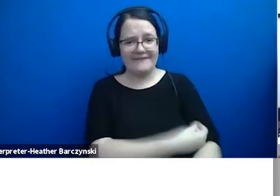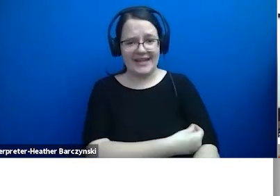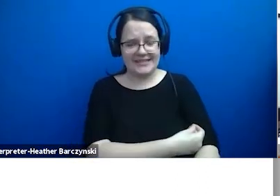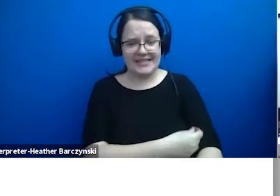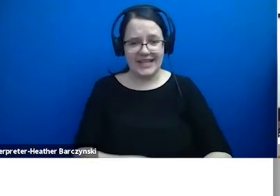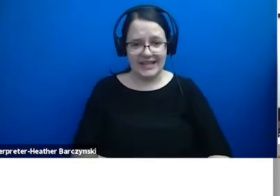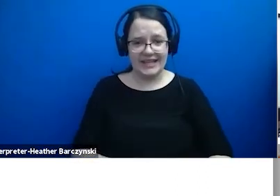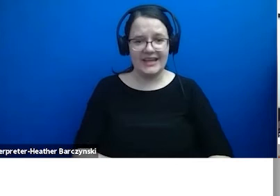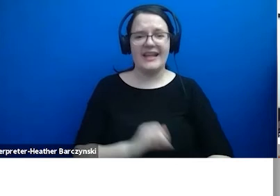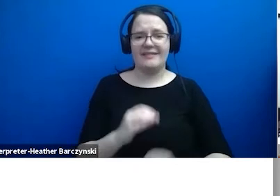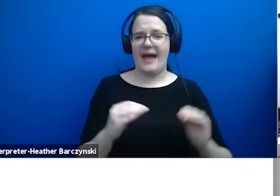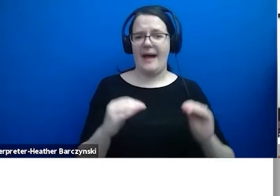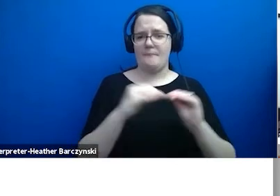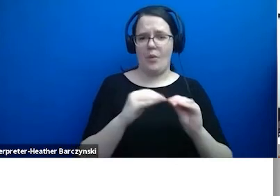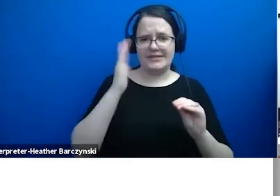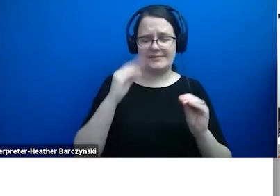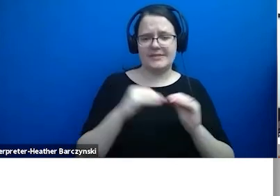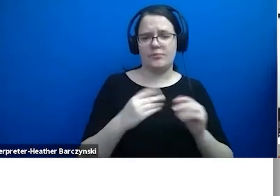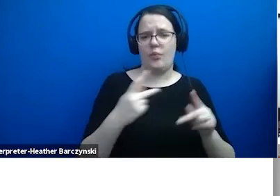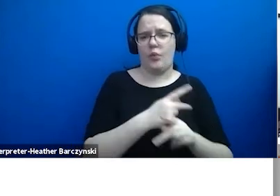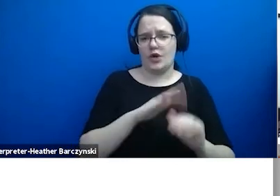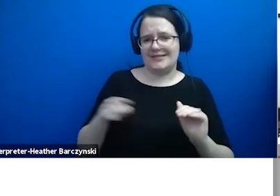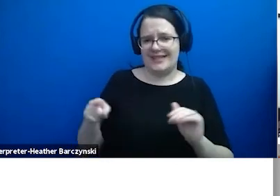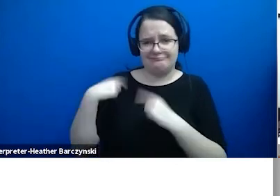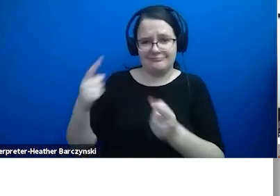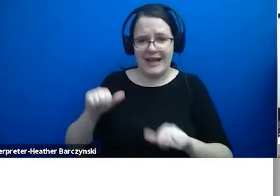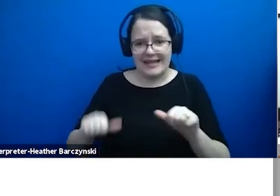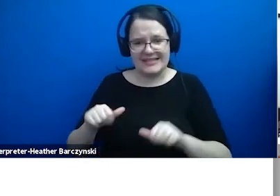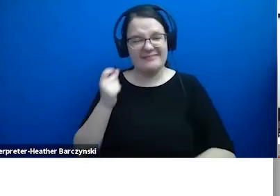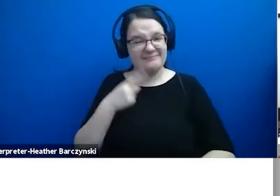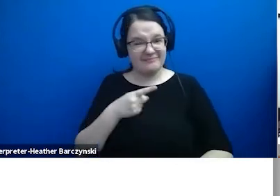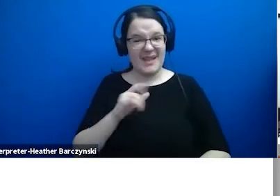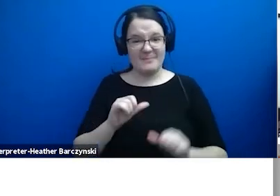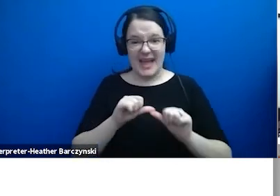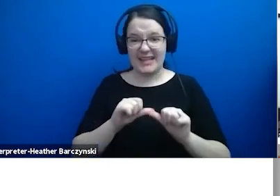to be vaccinated but i don't think that'll last forever and i think at some point we'll realize